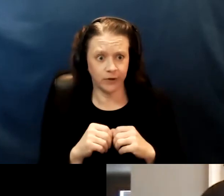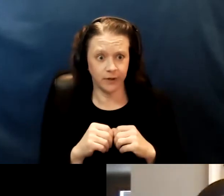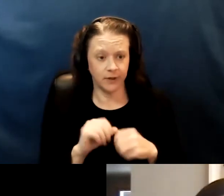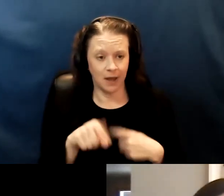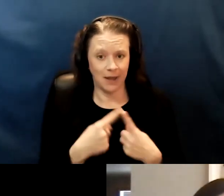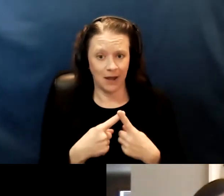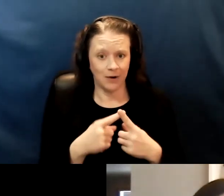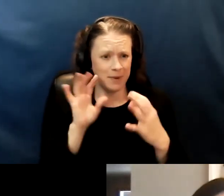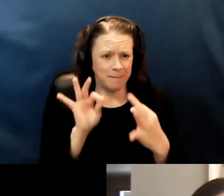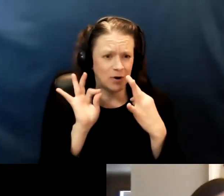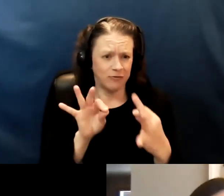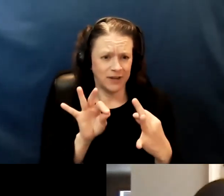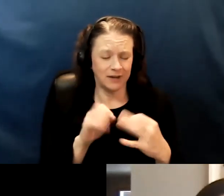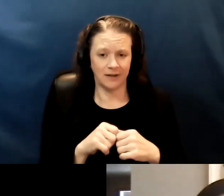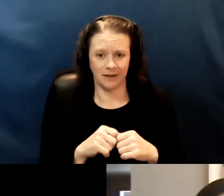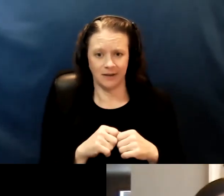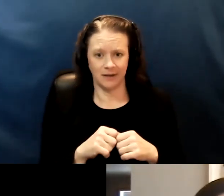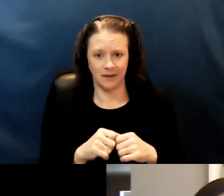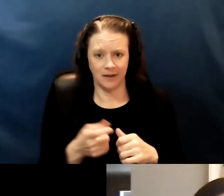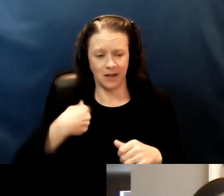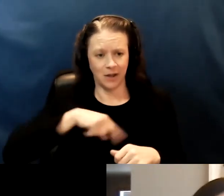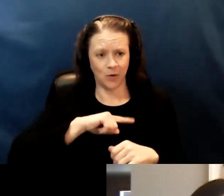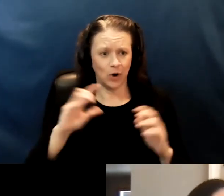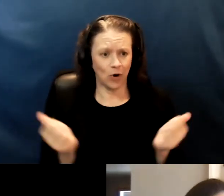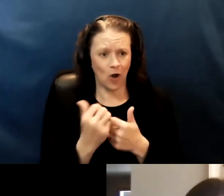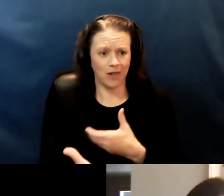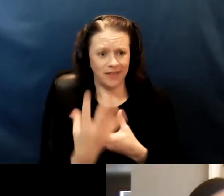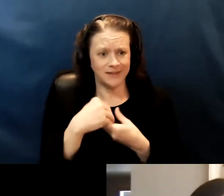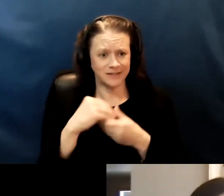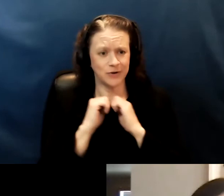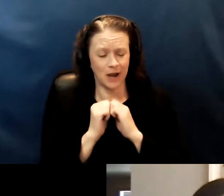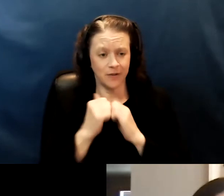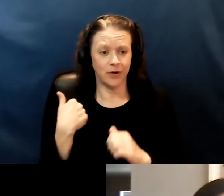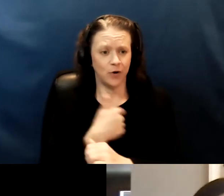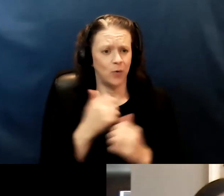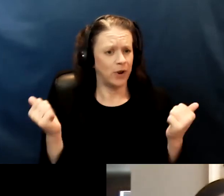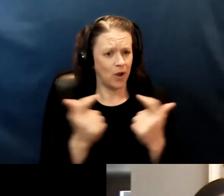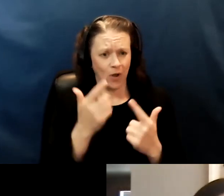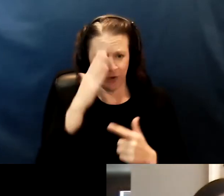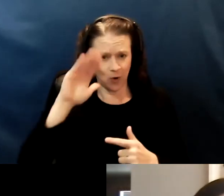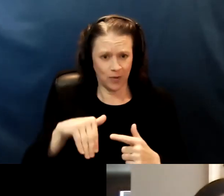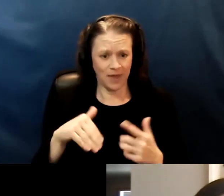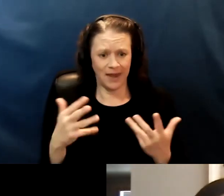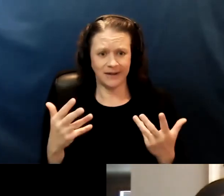we're all in this together, and we all know that it's -- it's a